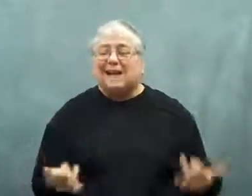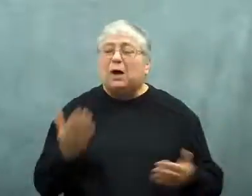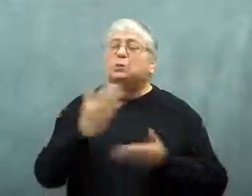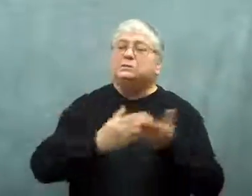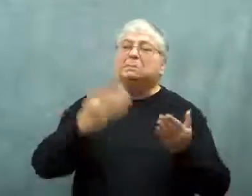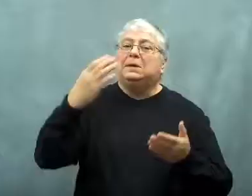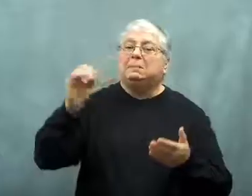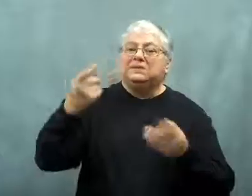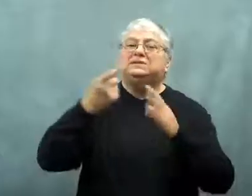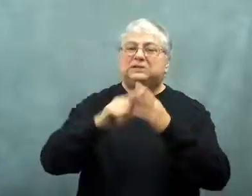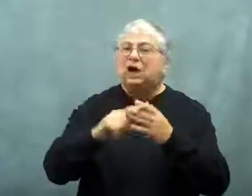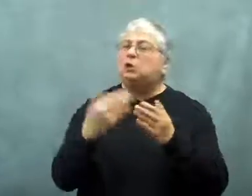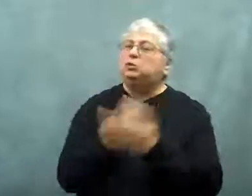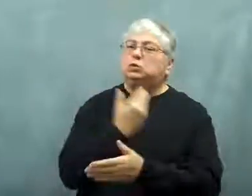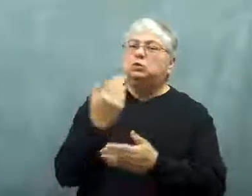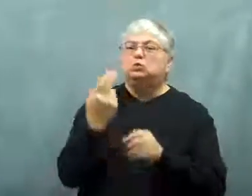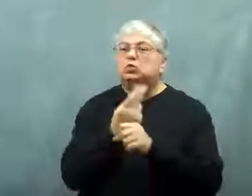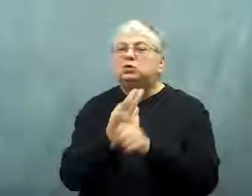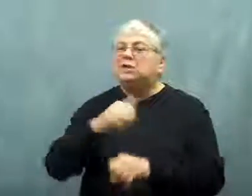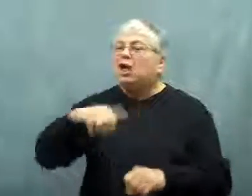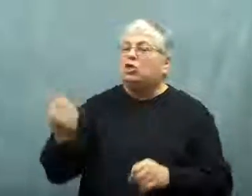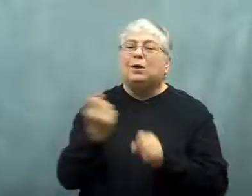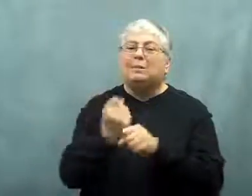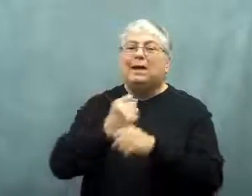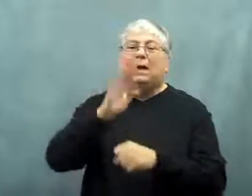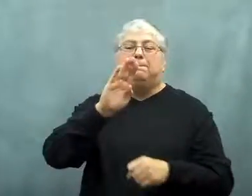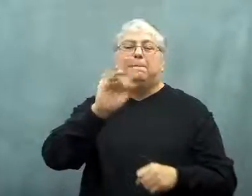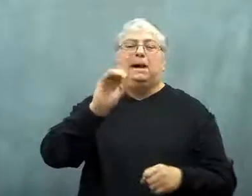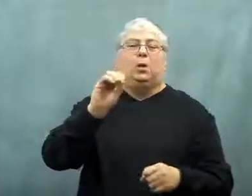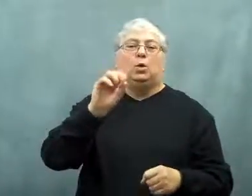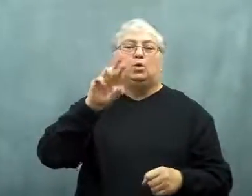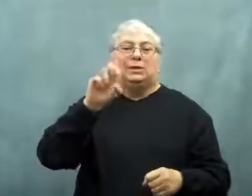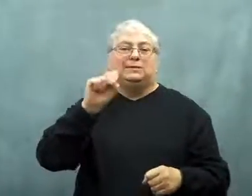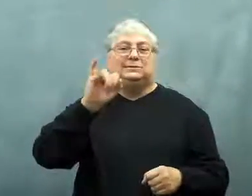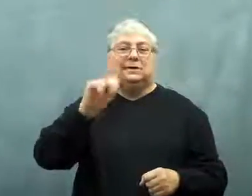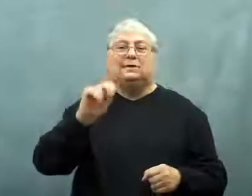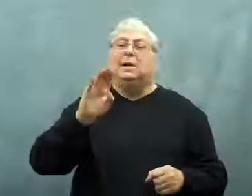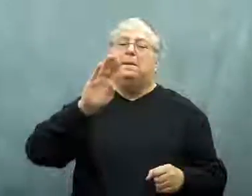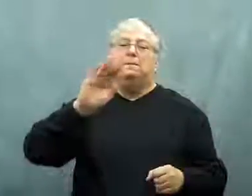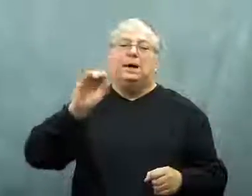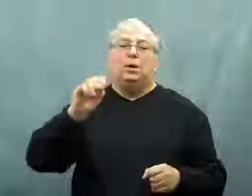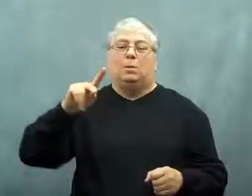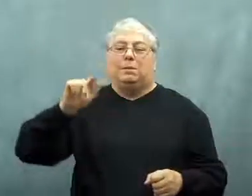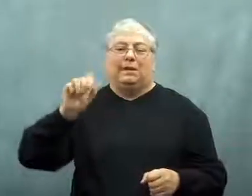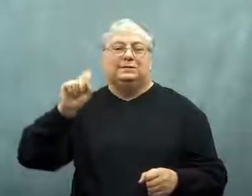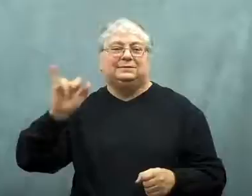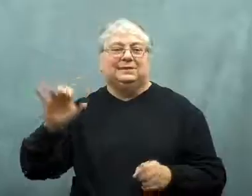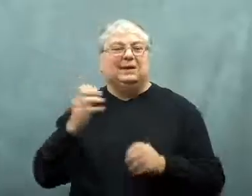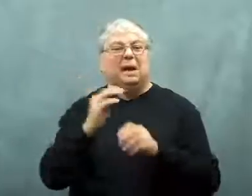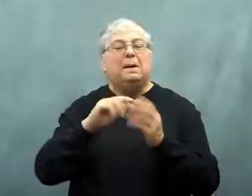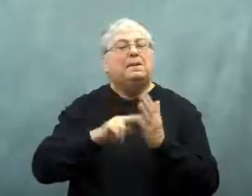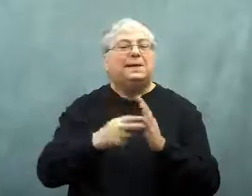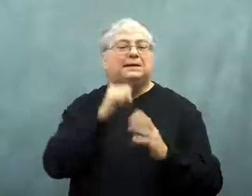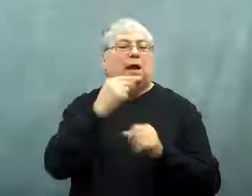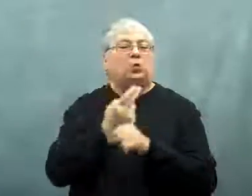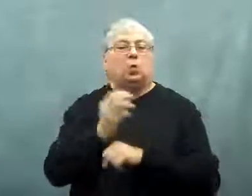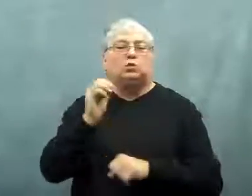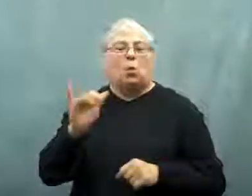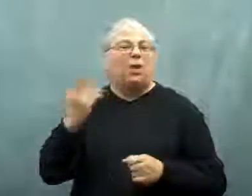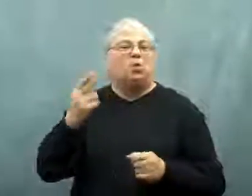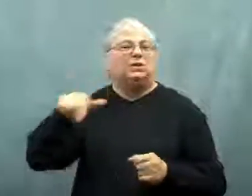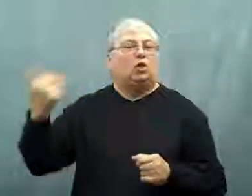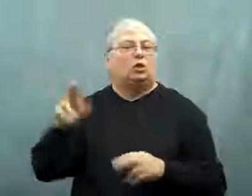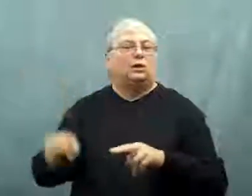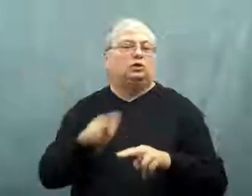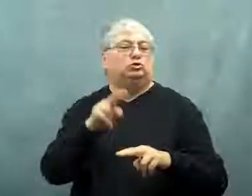Some companies are now making bio-resins and bio-plastics